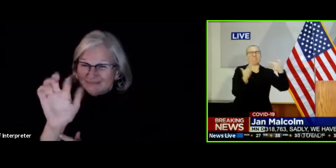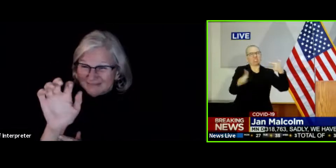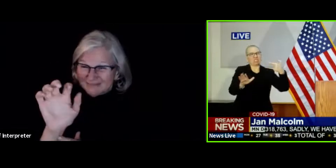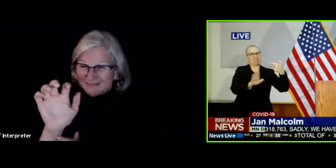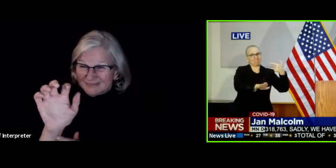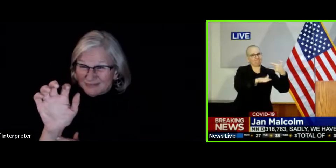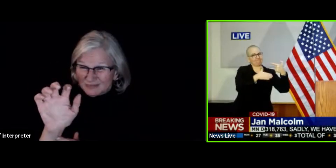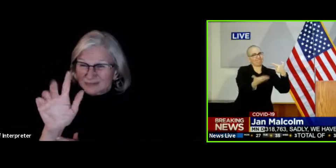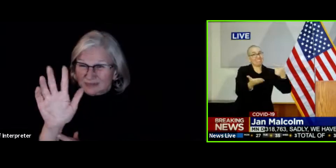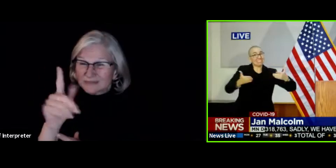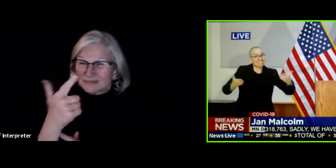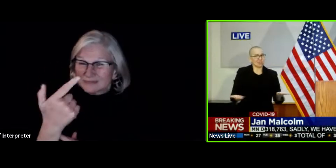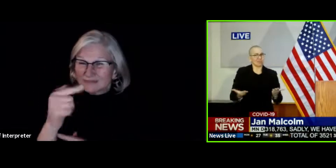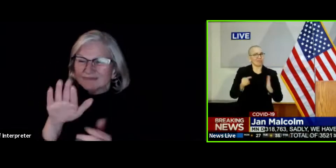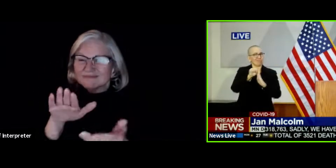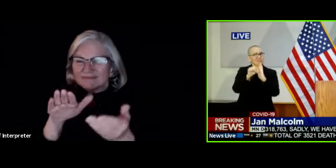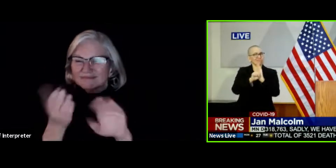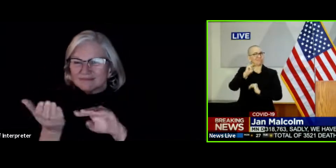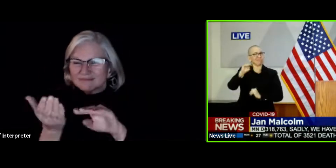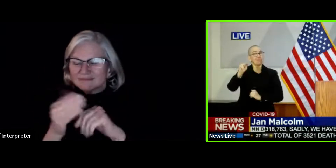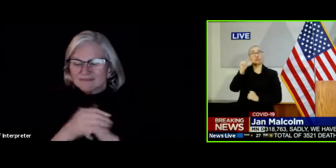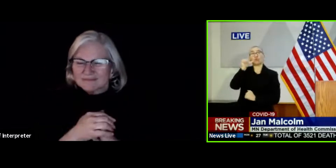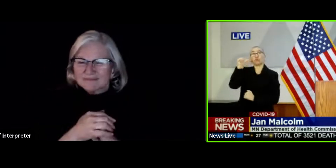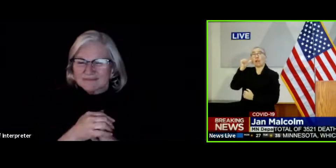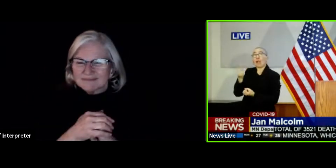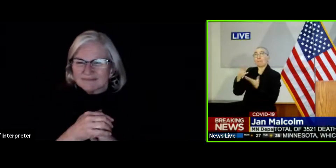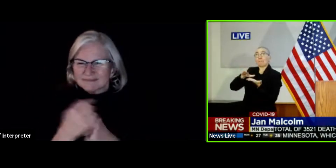AS THE GOVERNOR SAID, BUT WE HAD A REALLY STARTLING